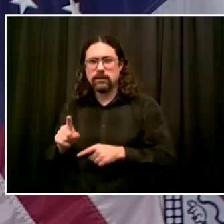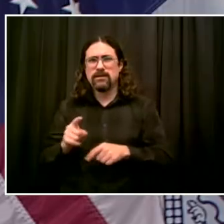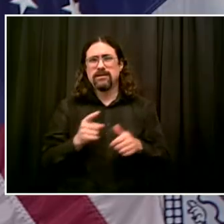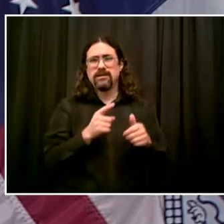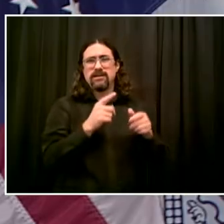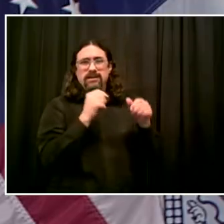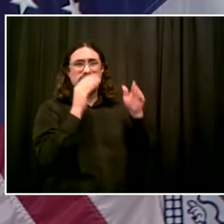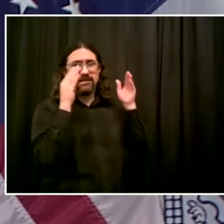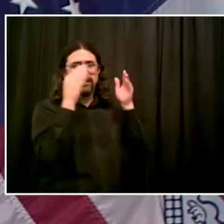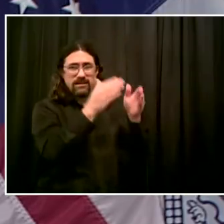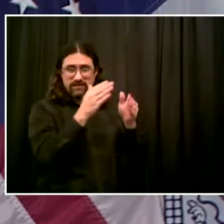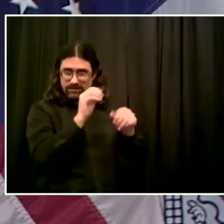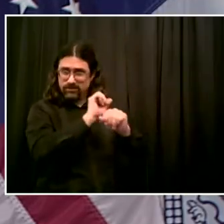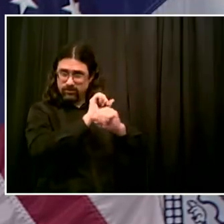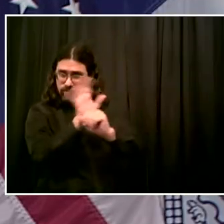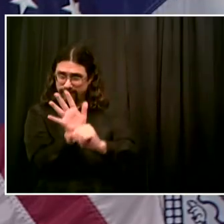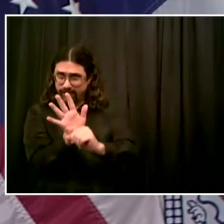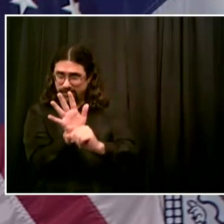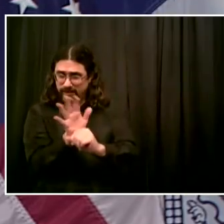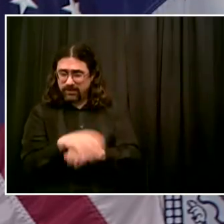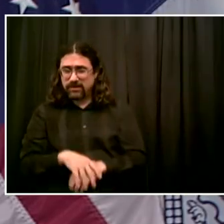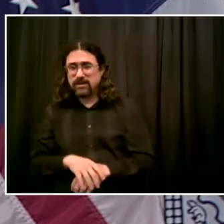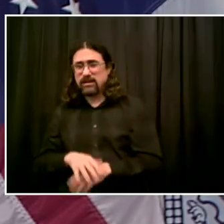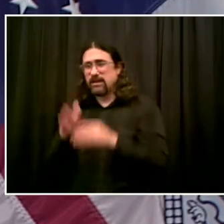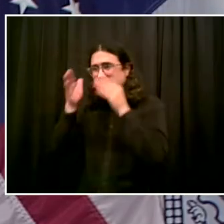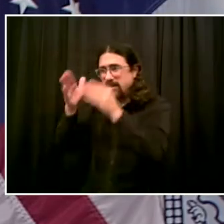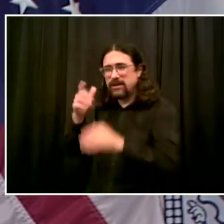IT HAS BEEN ABOUT CORONAVIRUS